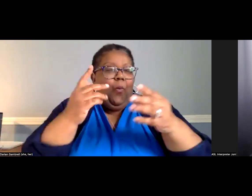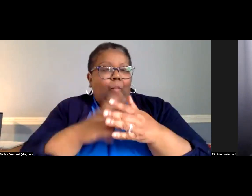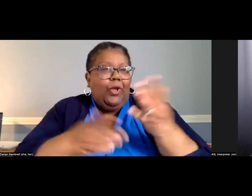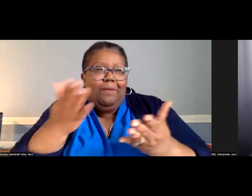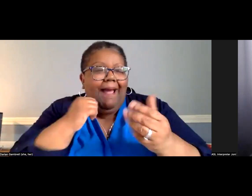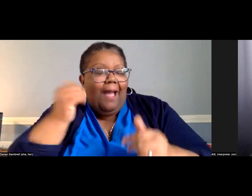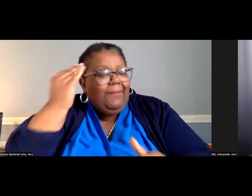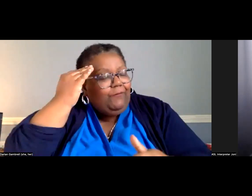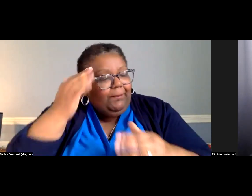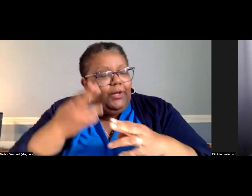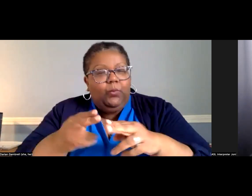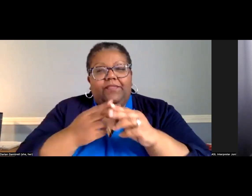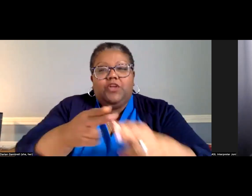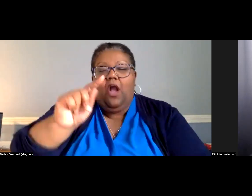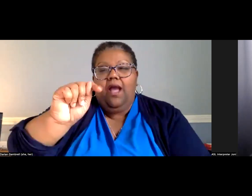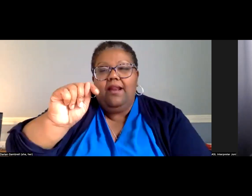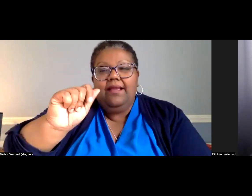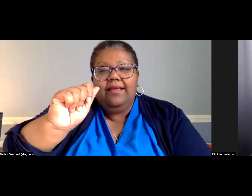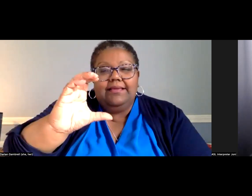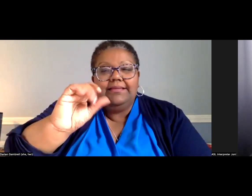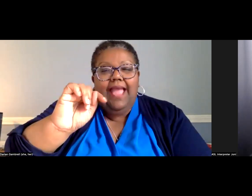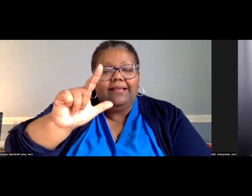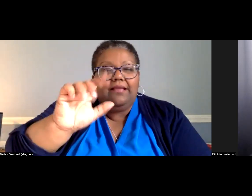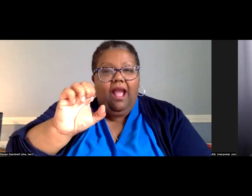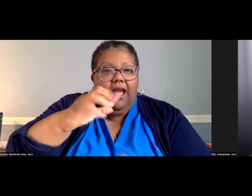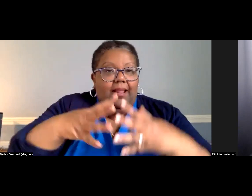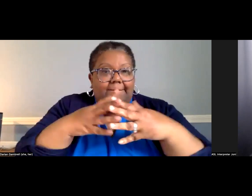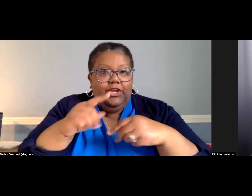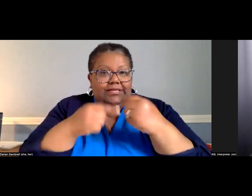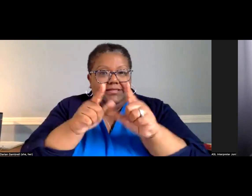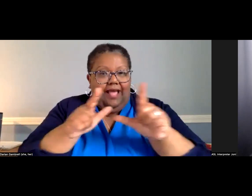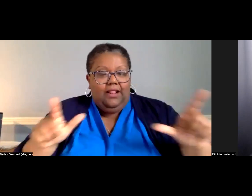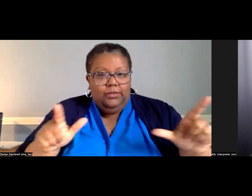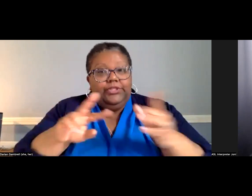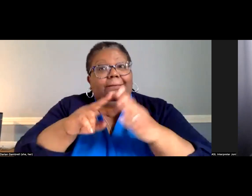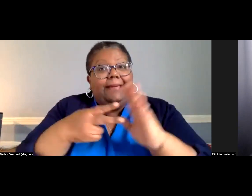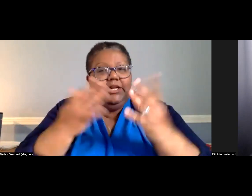with our third deaf-blind population what you might not be familiar with is what's called